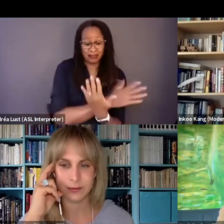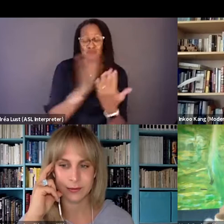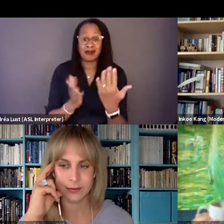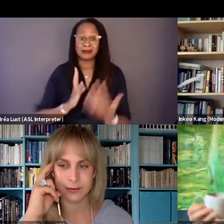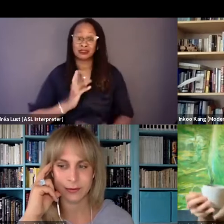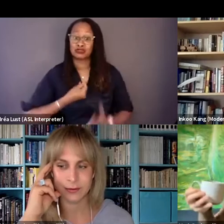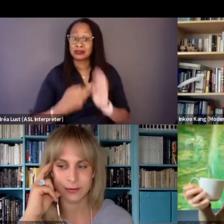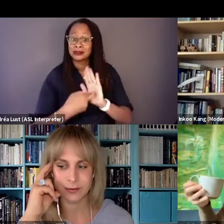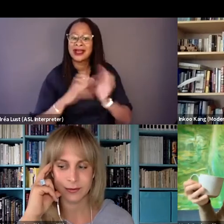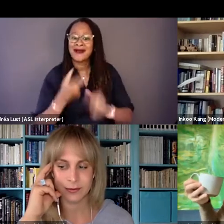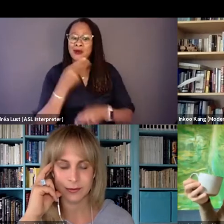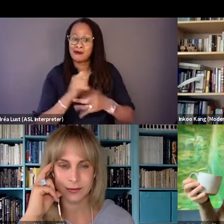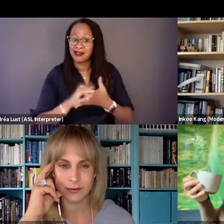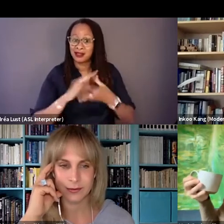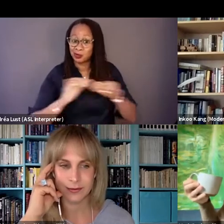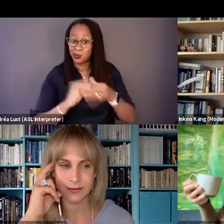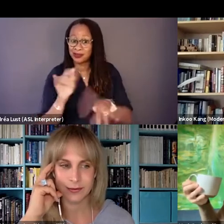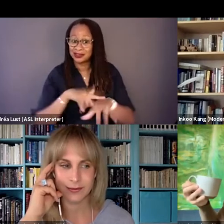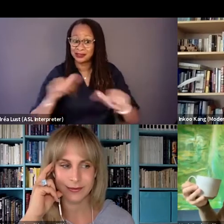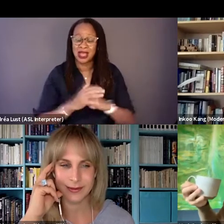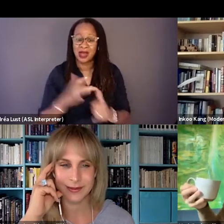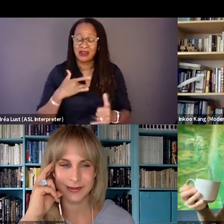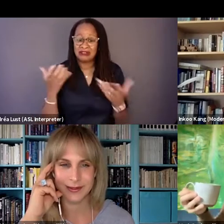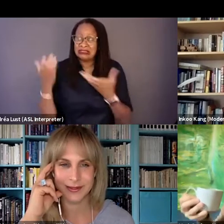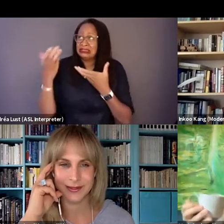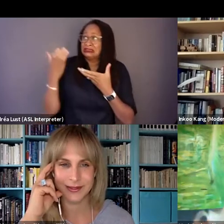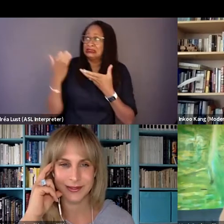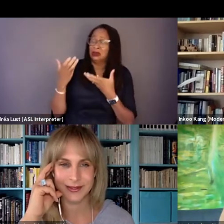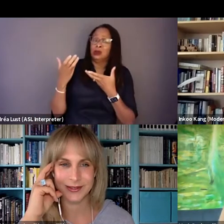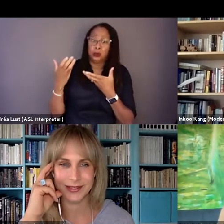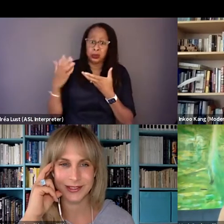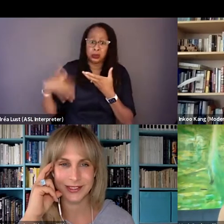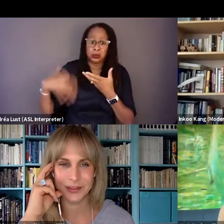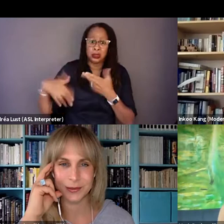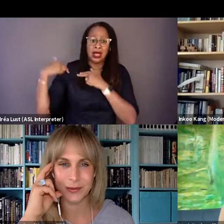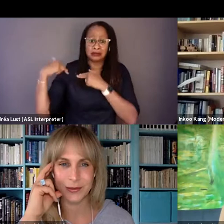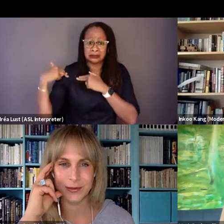So we were feeling like the weight of this on our shoulders. And that really was a point